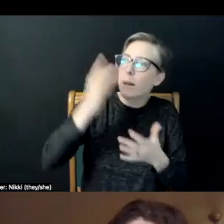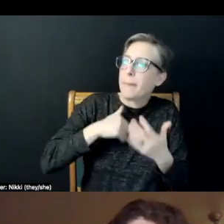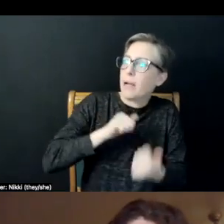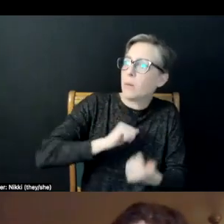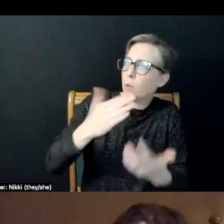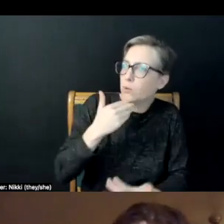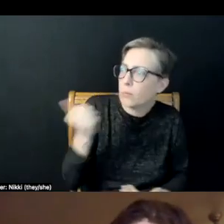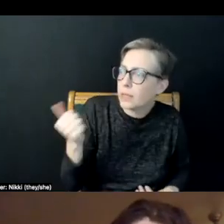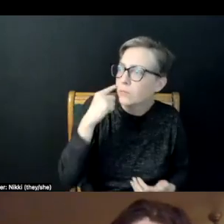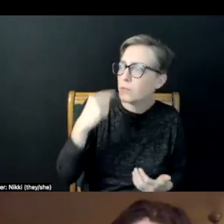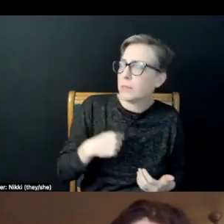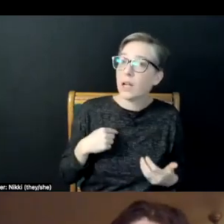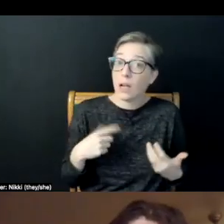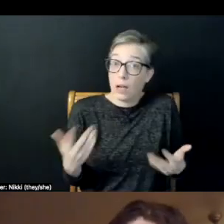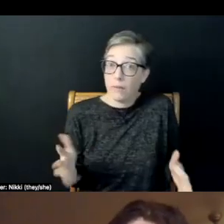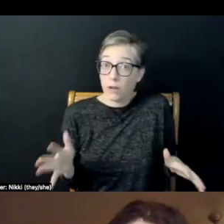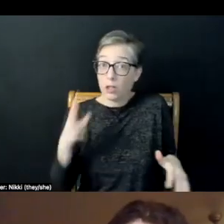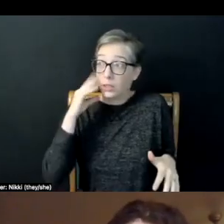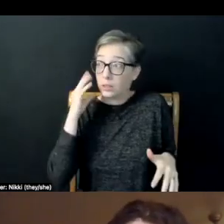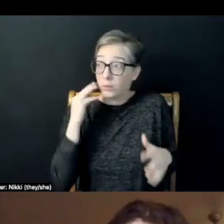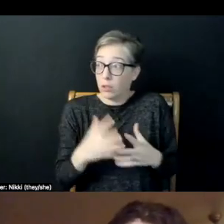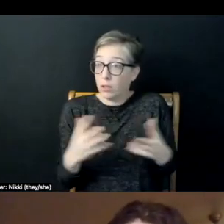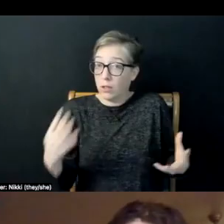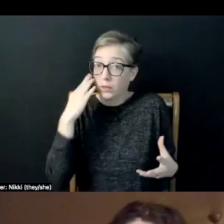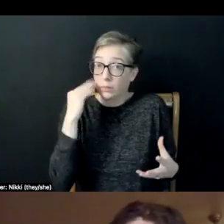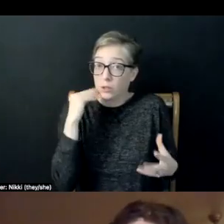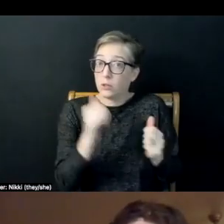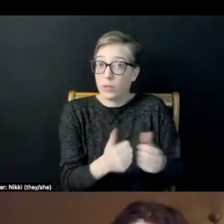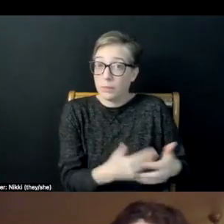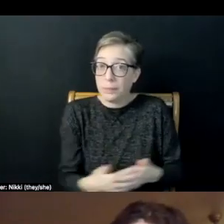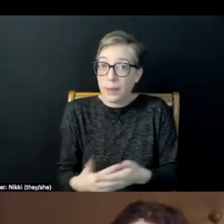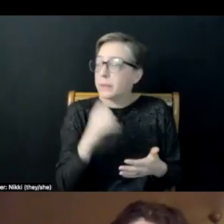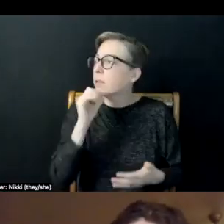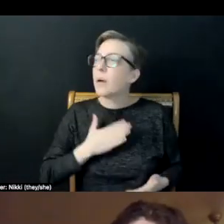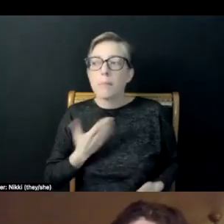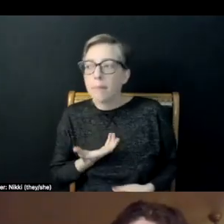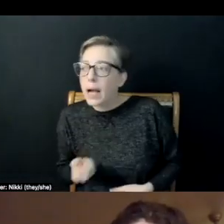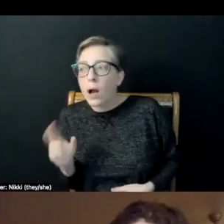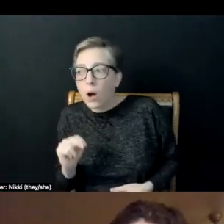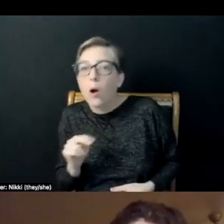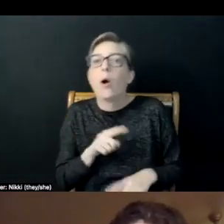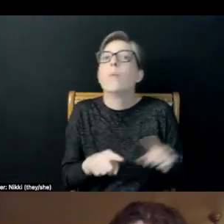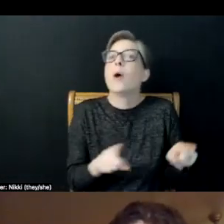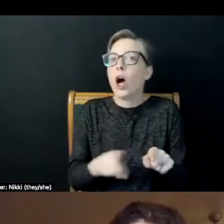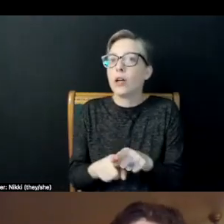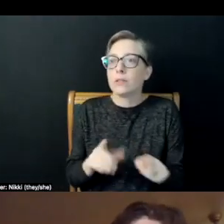babies who weren't my own as well as my son who at that point was in kindergarten.